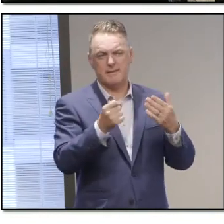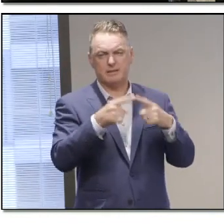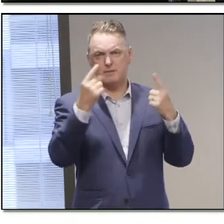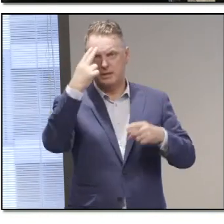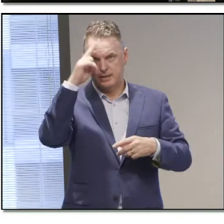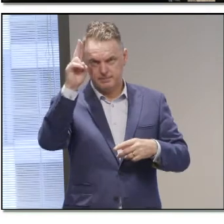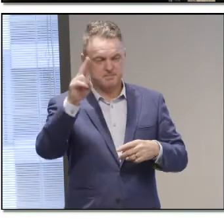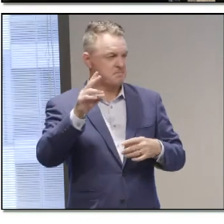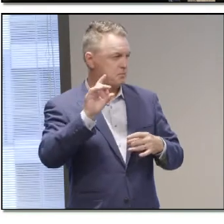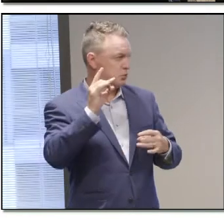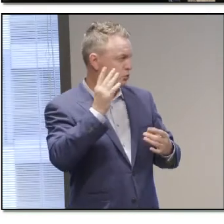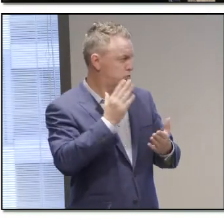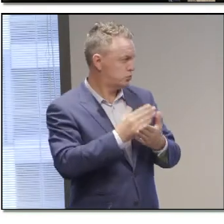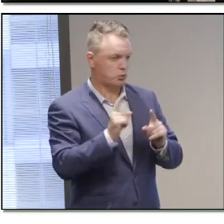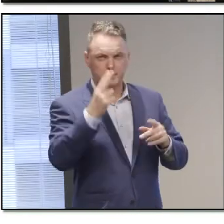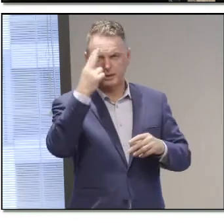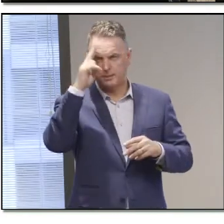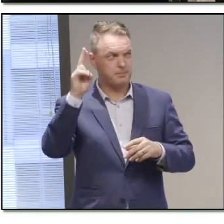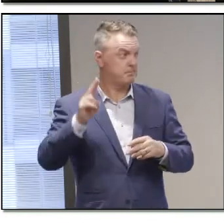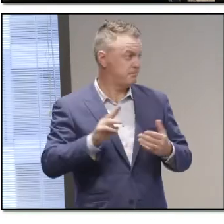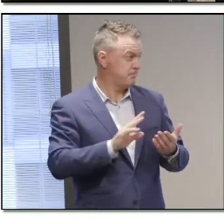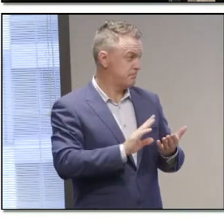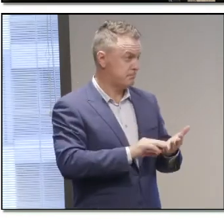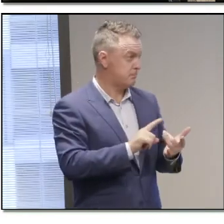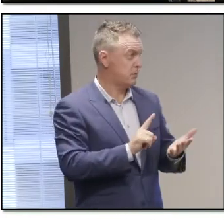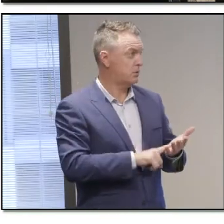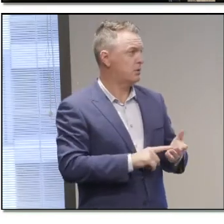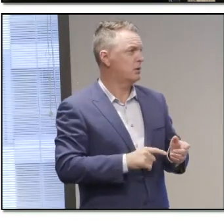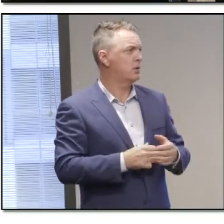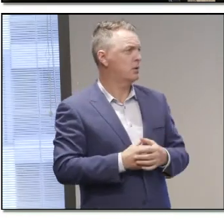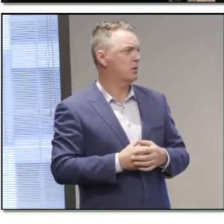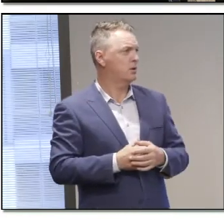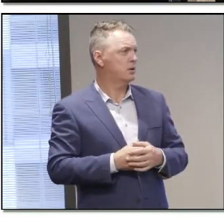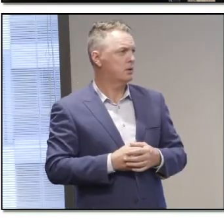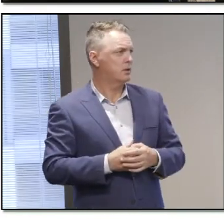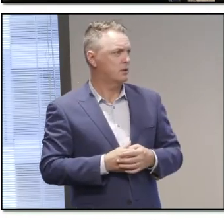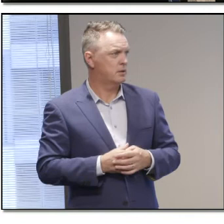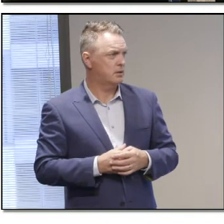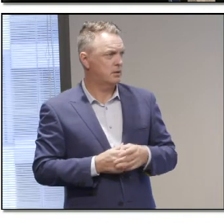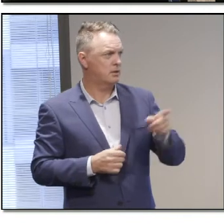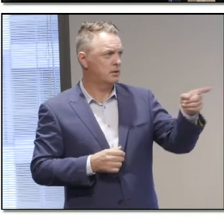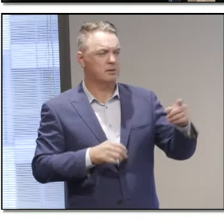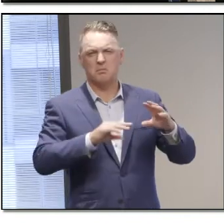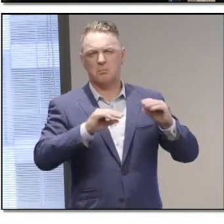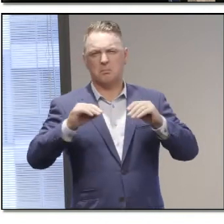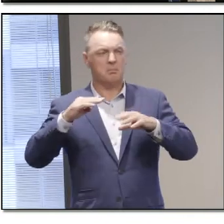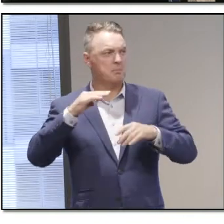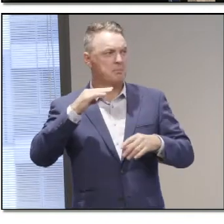forgotten what it is. Michael? [Inaudible. Michael answering but not on mic]